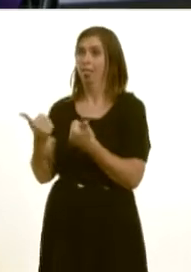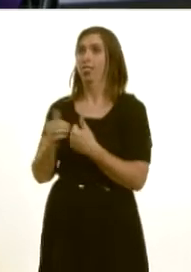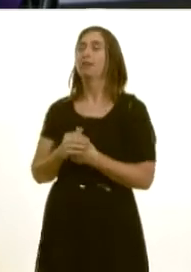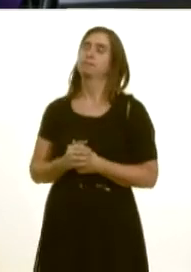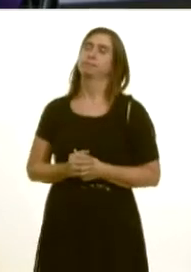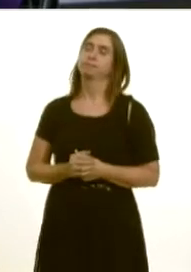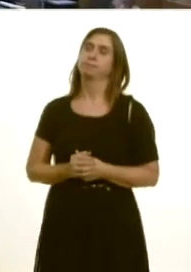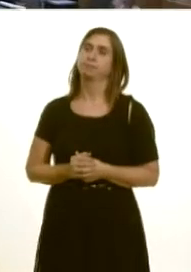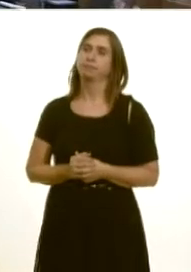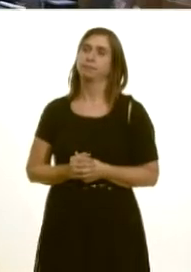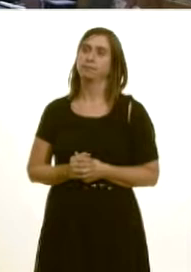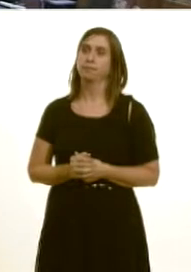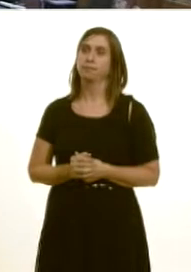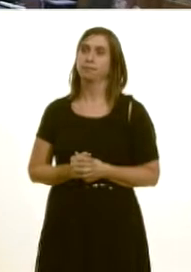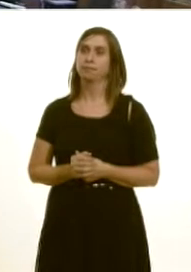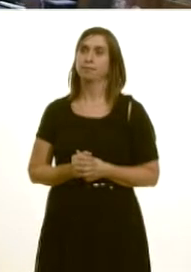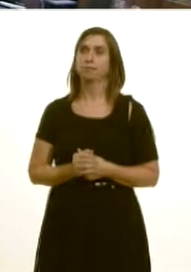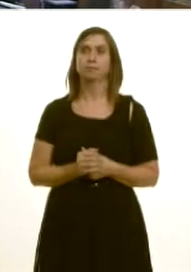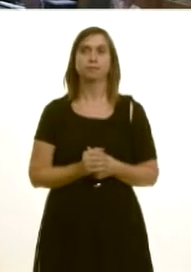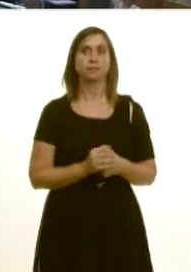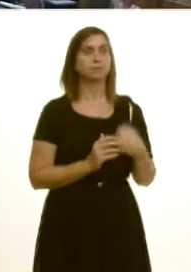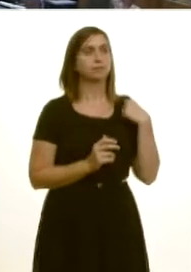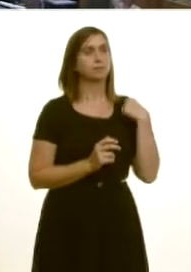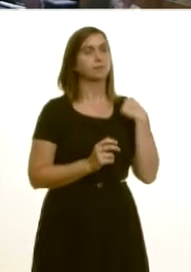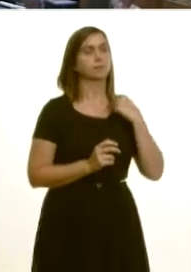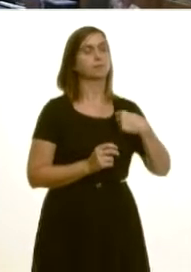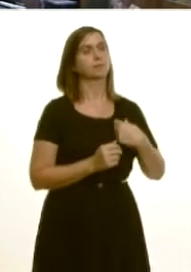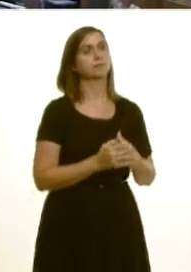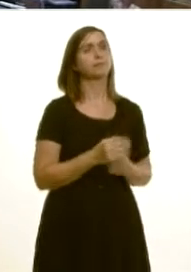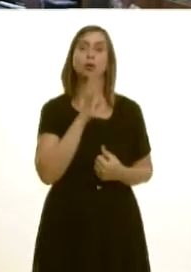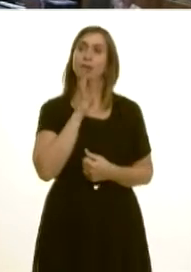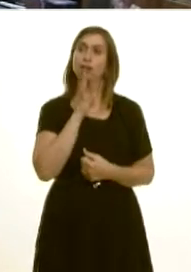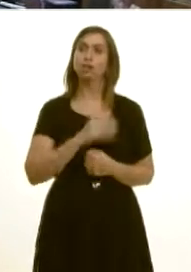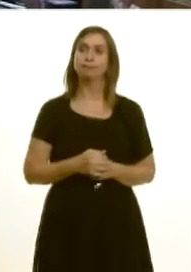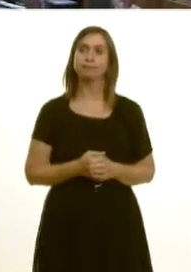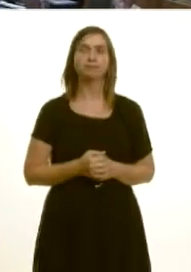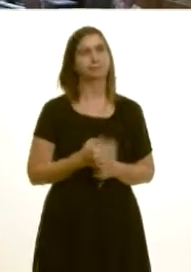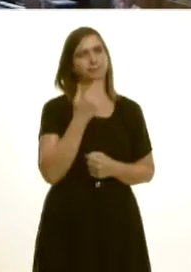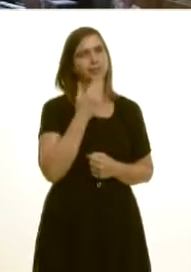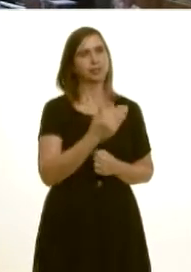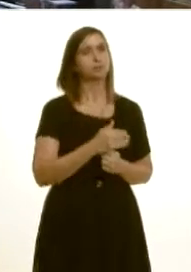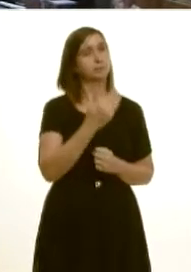Alun Ffred Jones: 7. A wnaiff y Prif Weinidog ddatganiad ar gyllido teg i Gymru? OAQ(4)1883(FM)